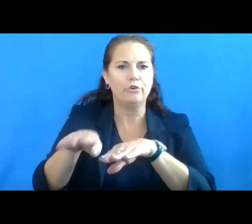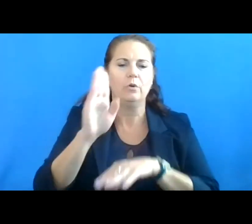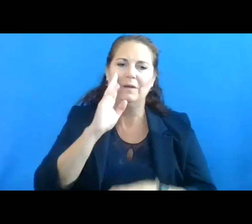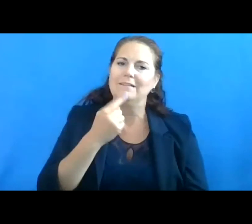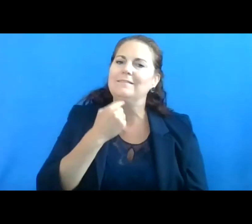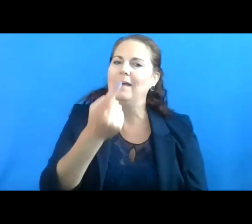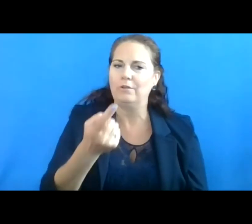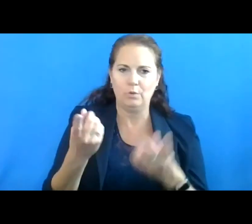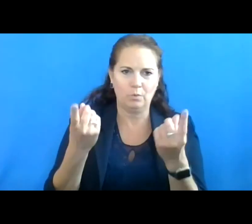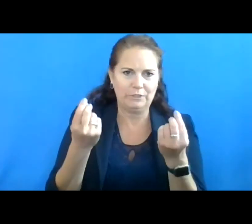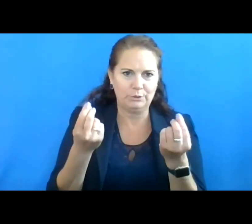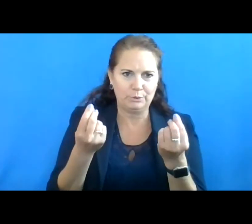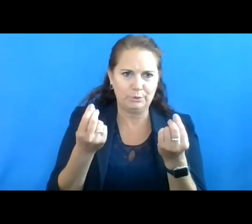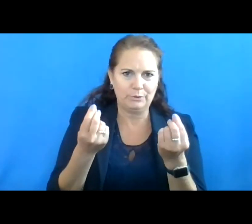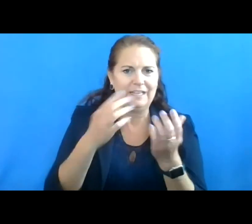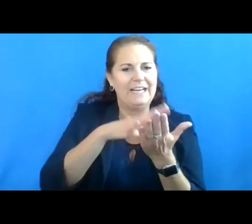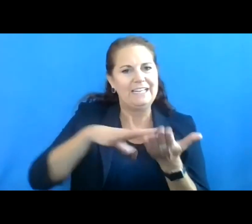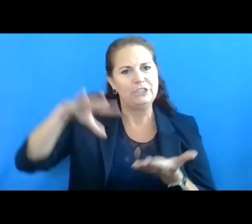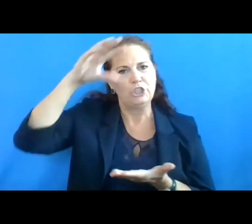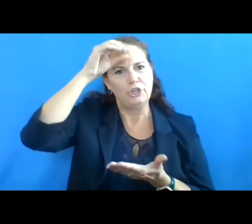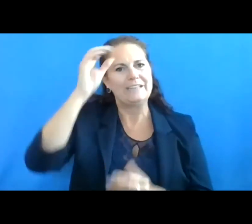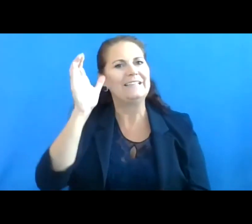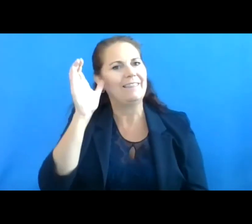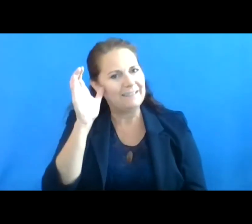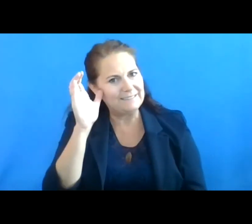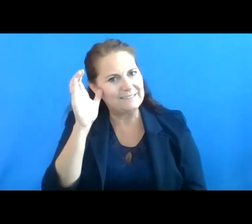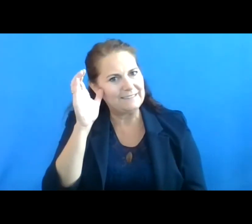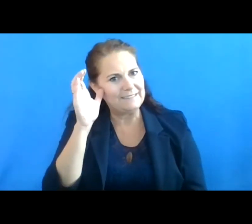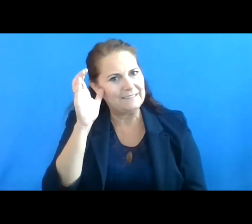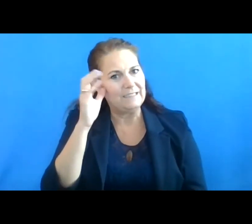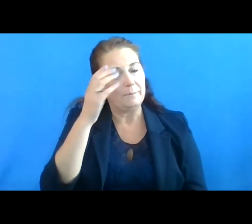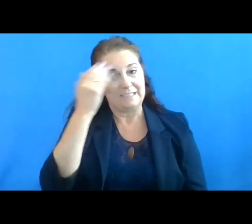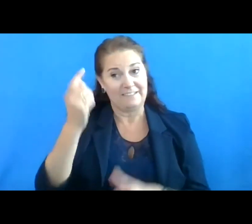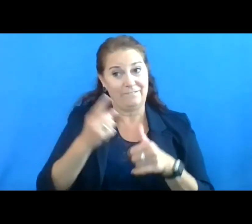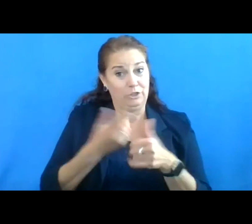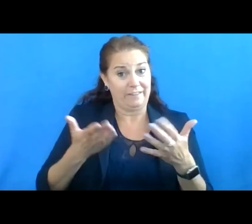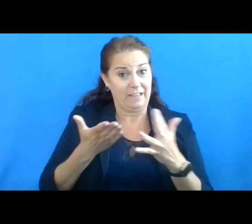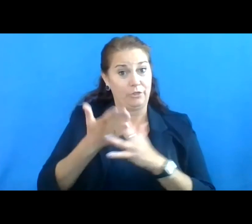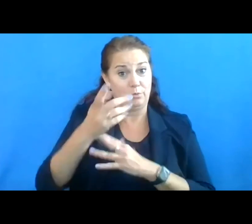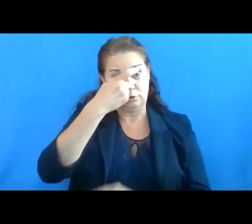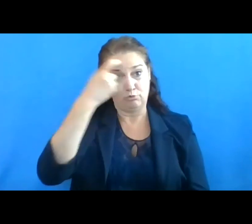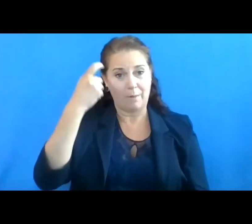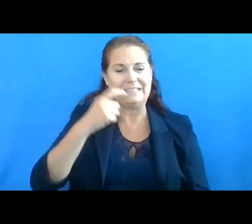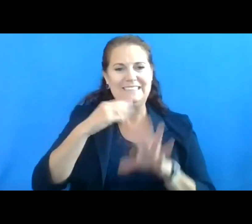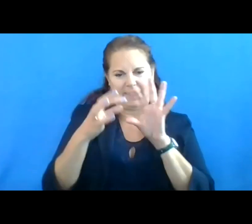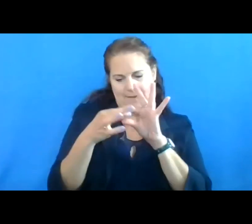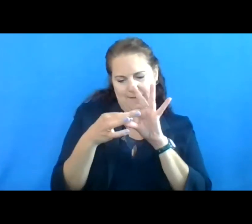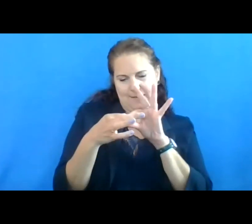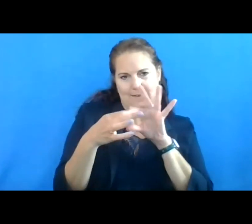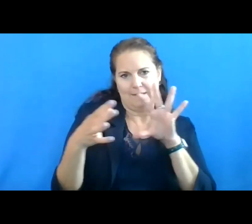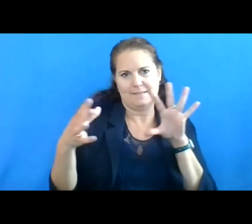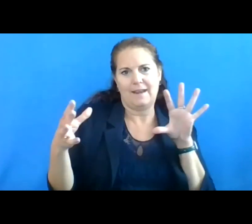And it’s learning to listen, because the first thing through trauma is the disconnect.